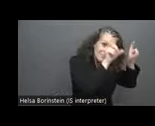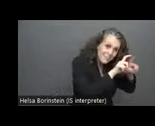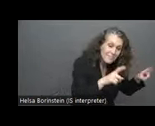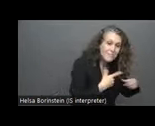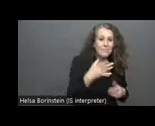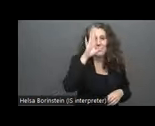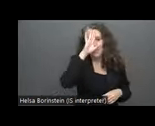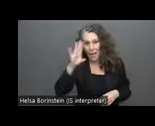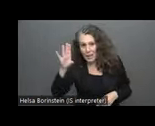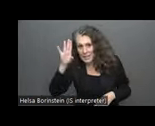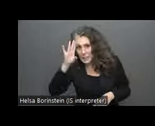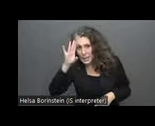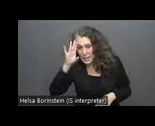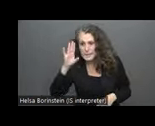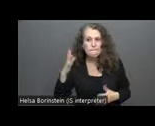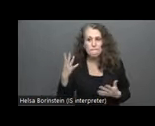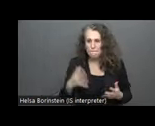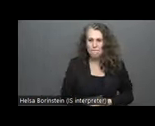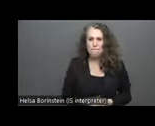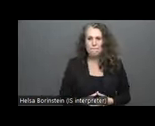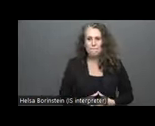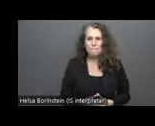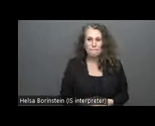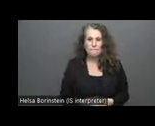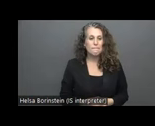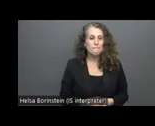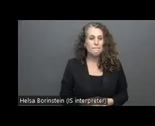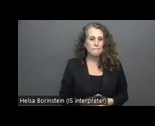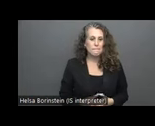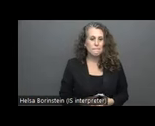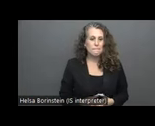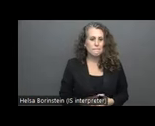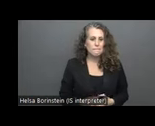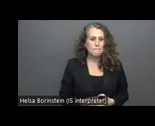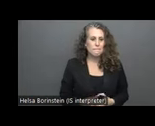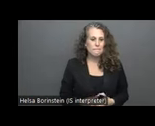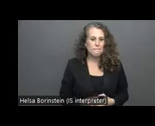data. That's a good review lessons distribute the media in a partner technique if you move